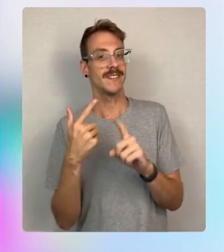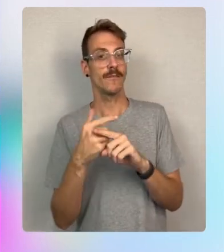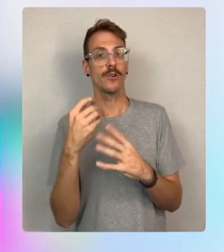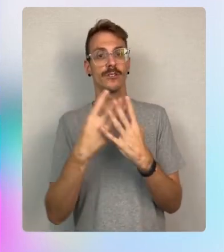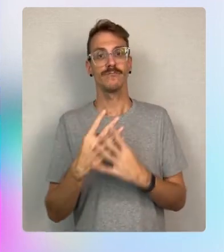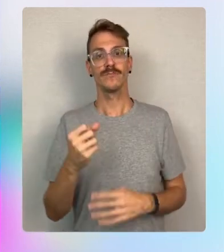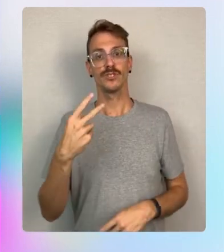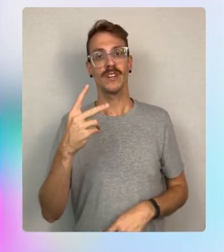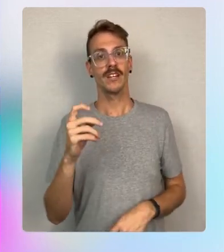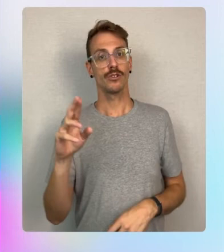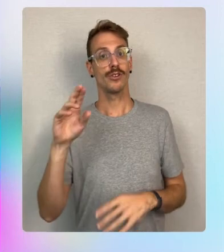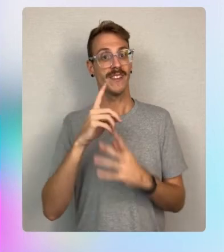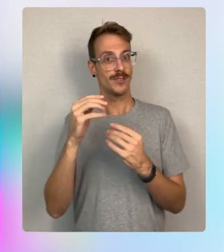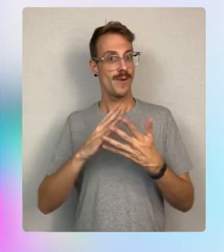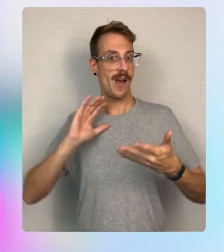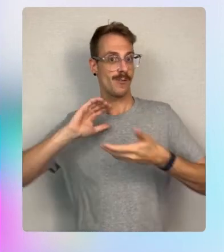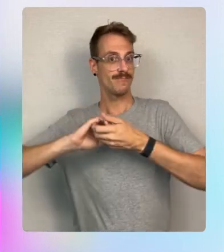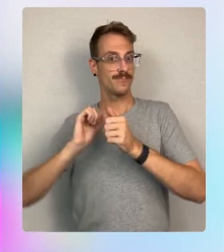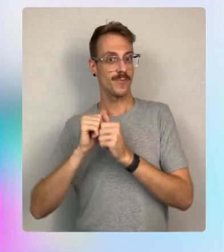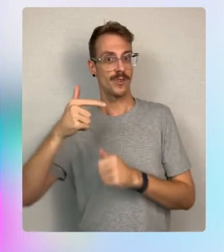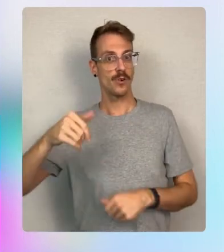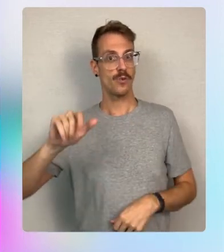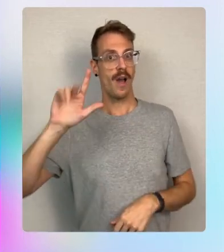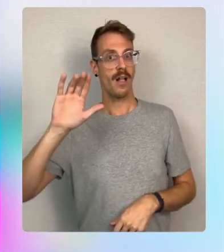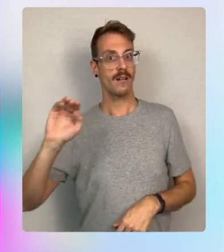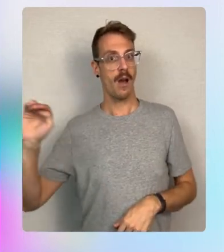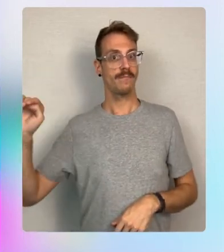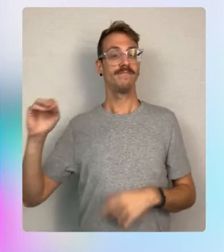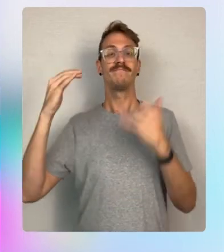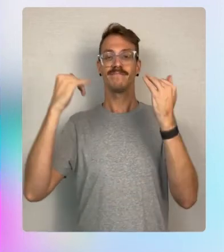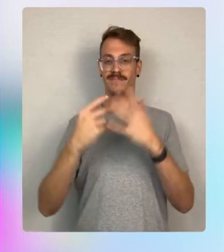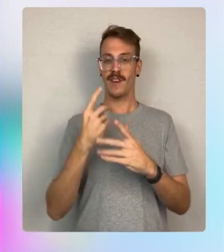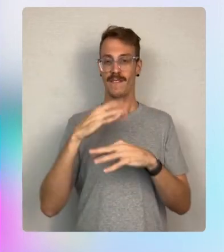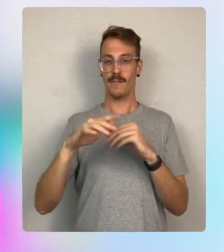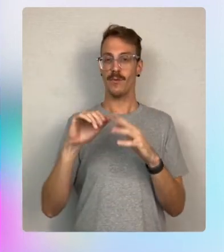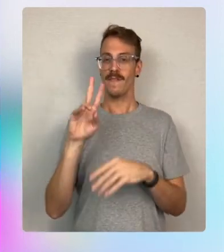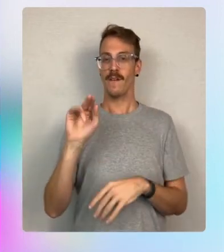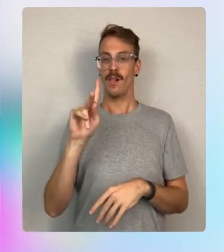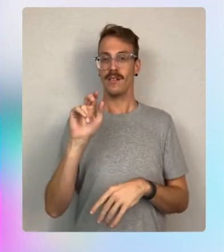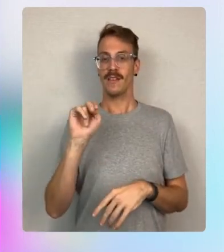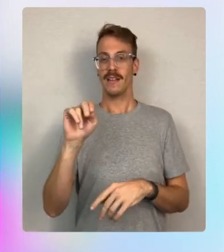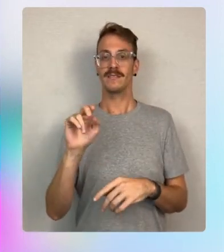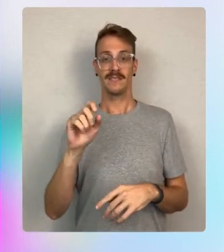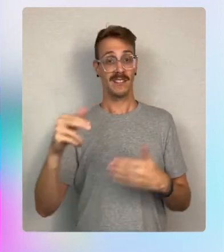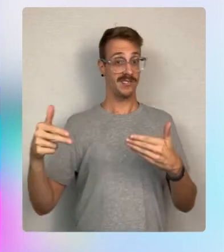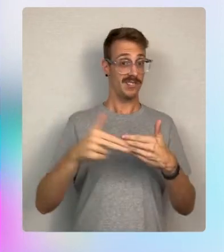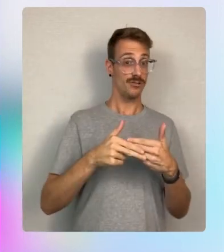thanks to our collaboration with Qualcomm. Available now through the Vulkan extension,